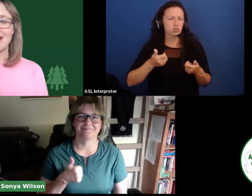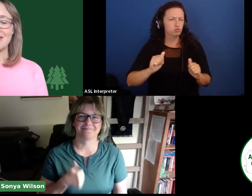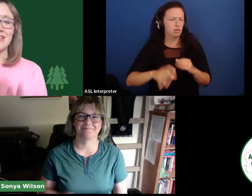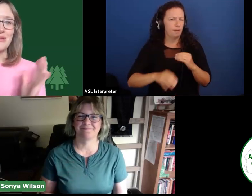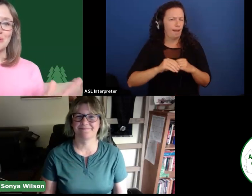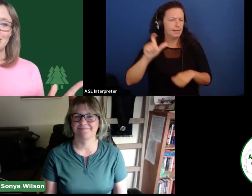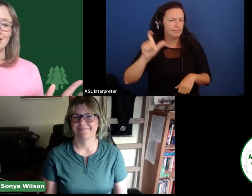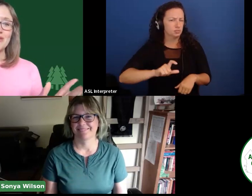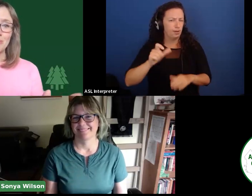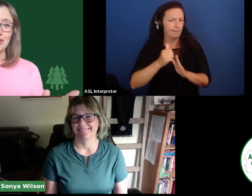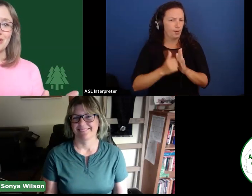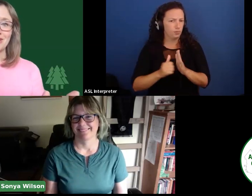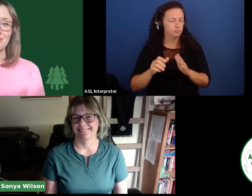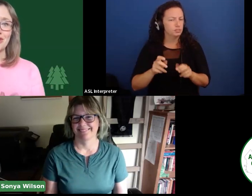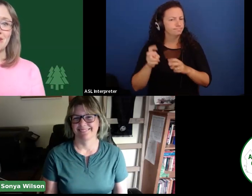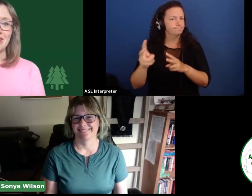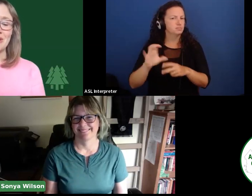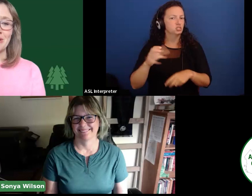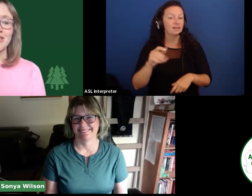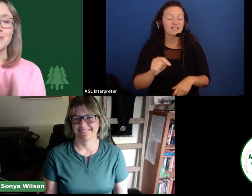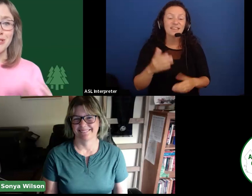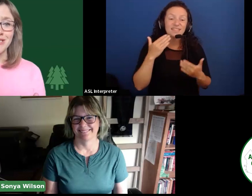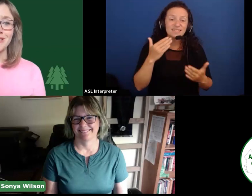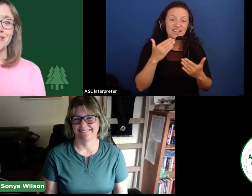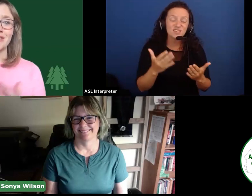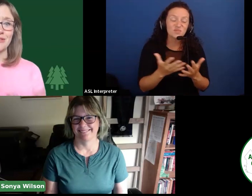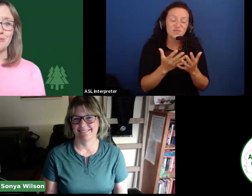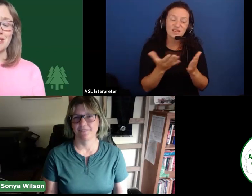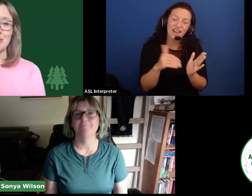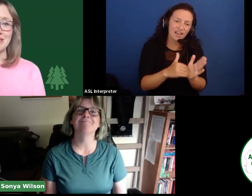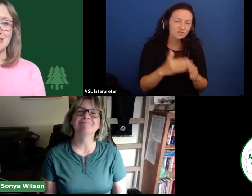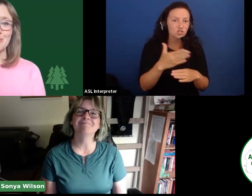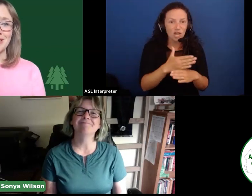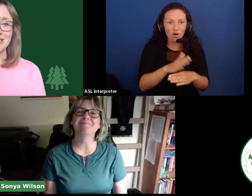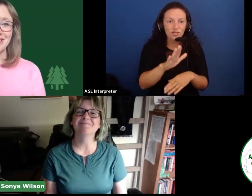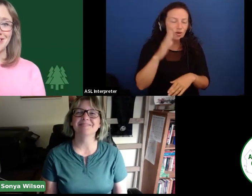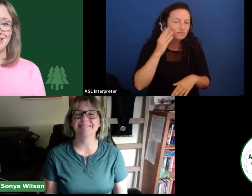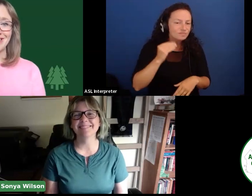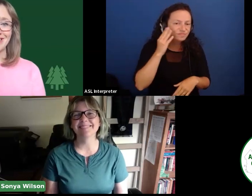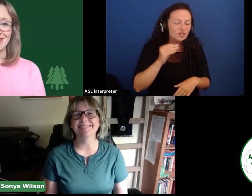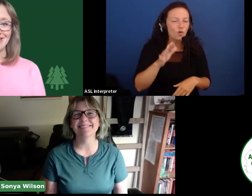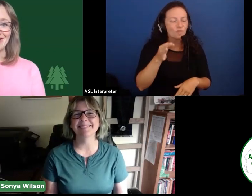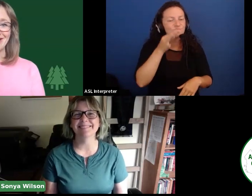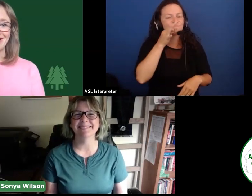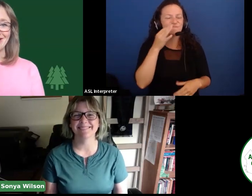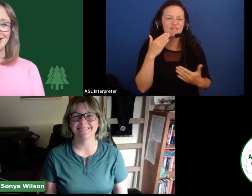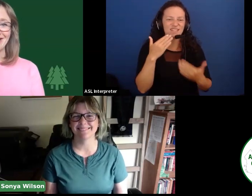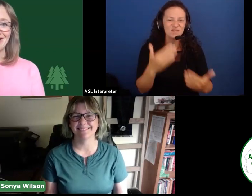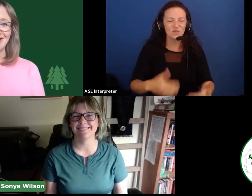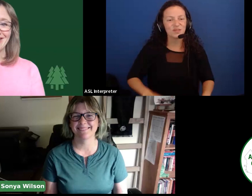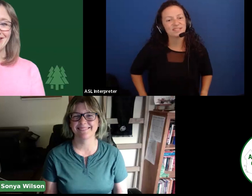Thank you again so much, Sonia, for sharing your expertise and your experiences with us.